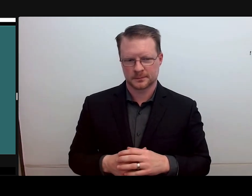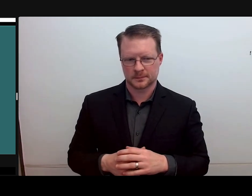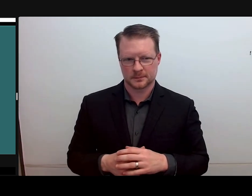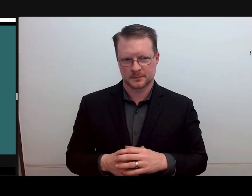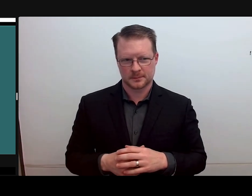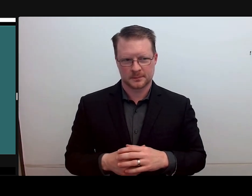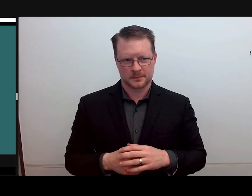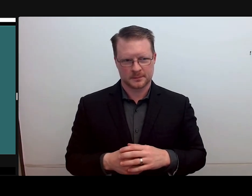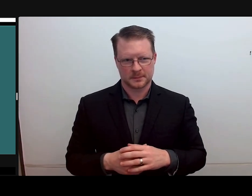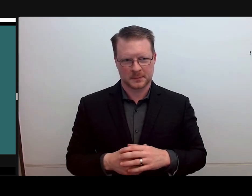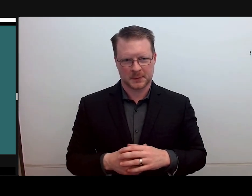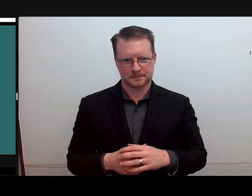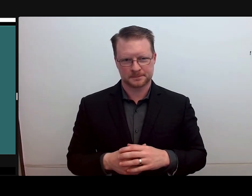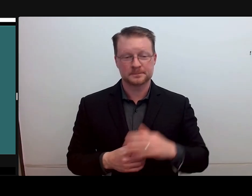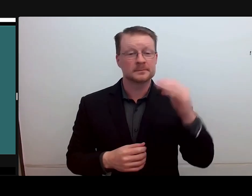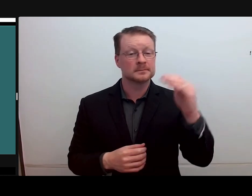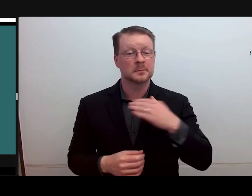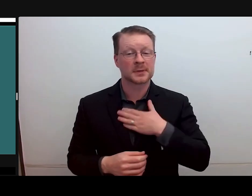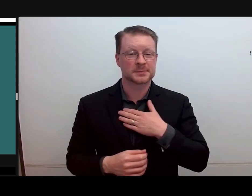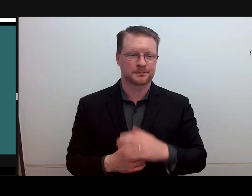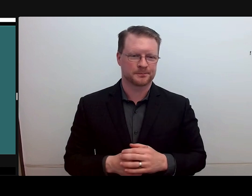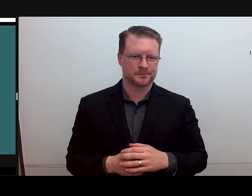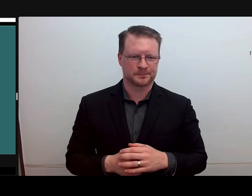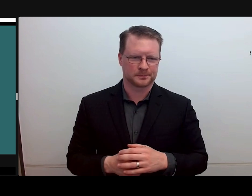on the Step exams. Next slide, please.